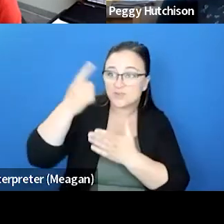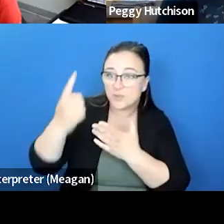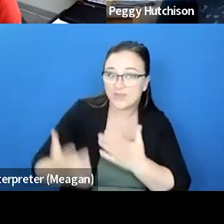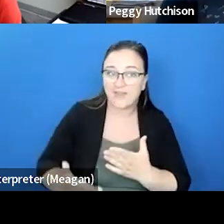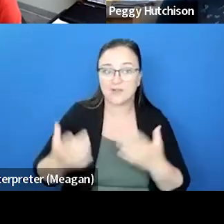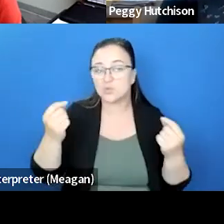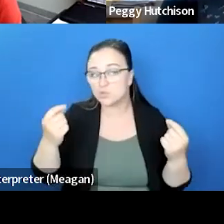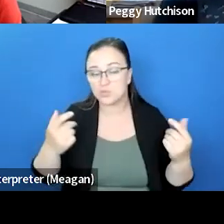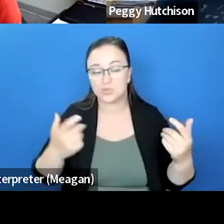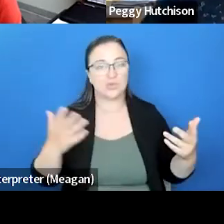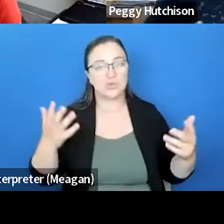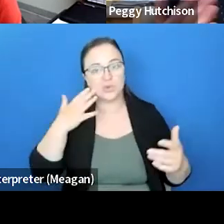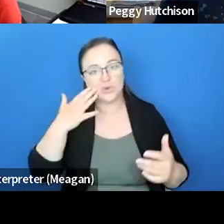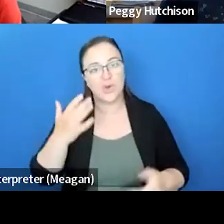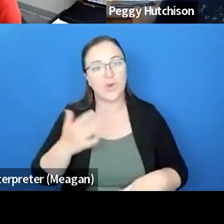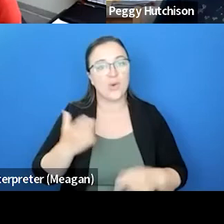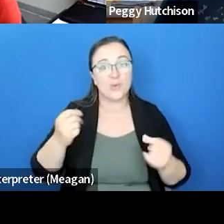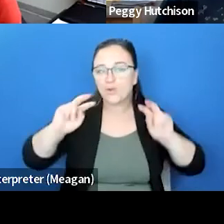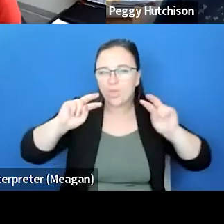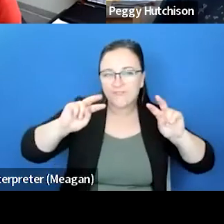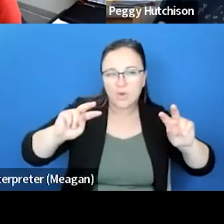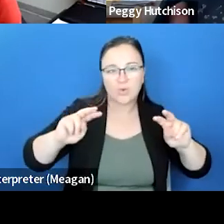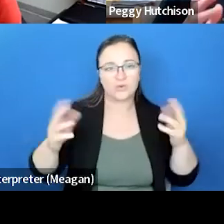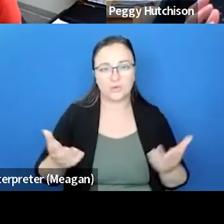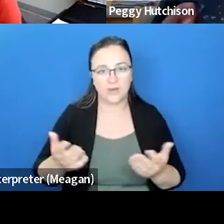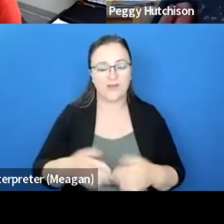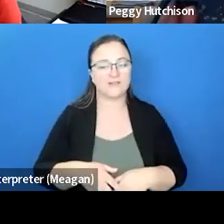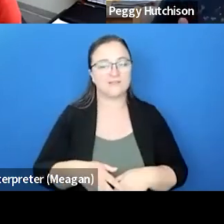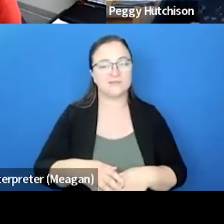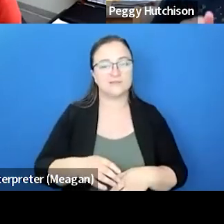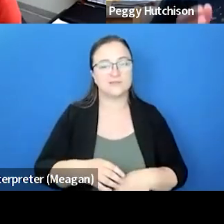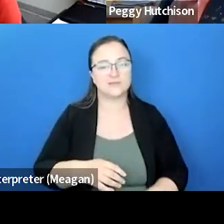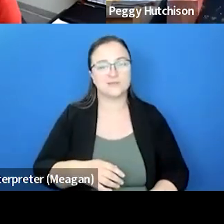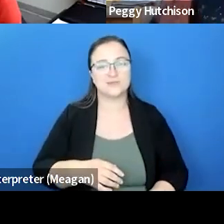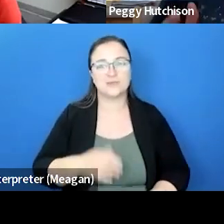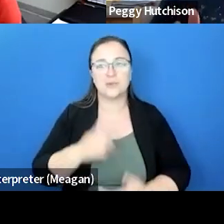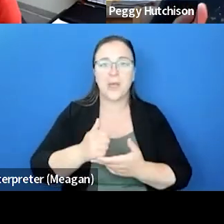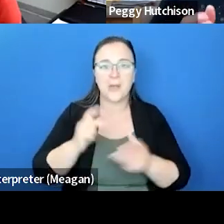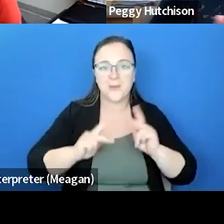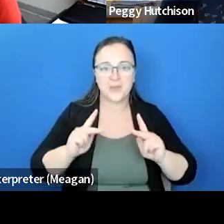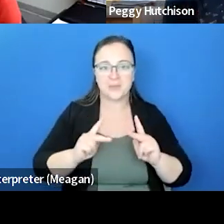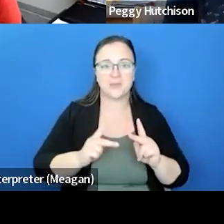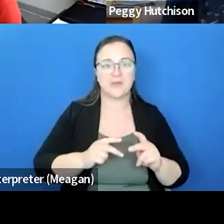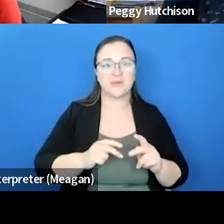What are you looking forward to to kind of help people remind people, no, not work.